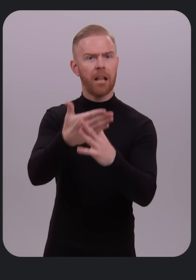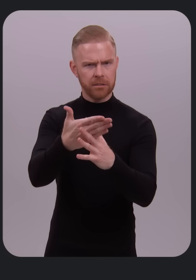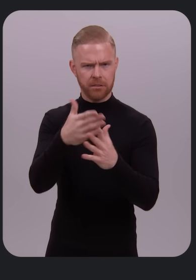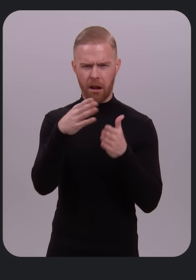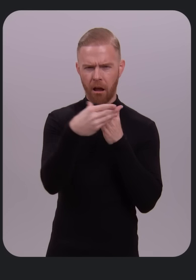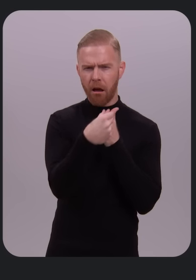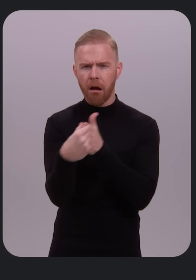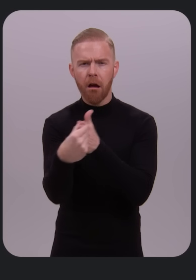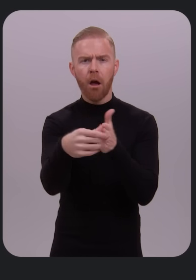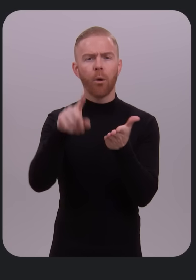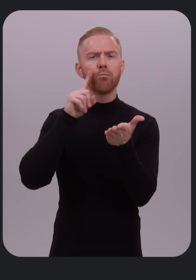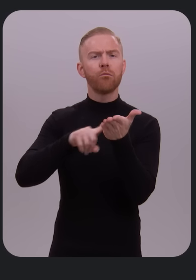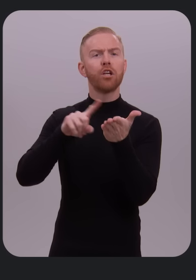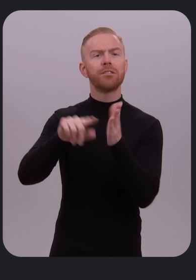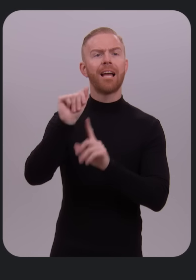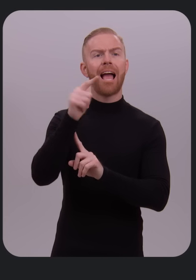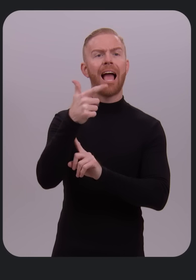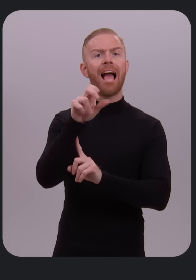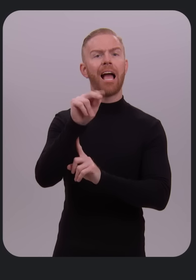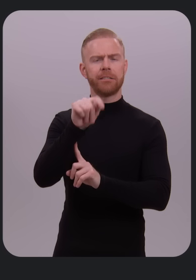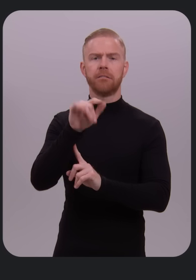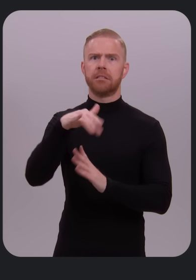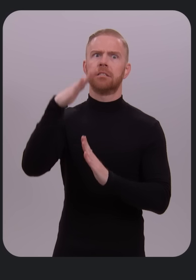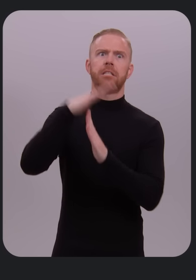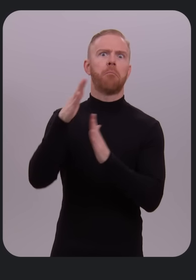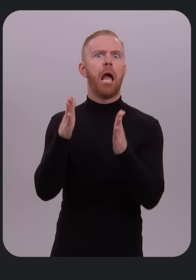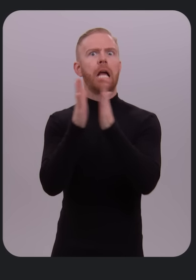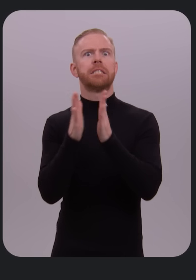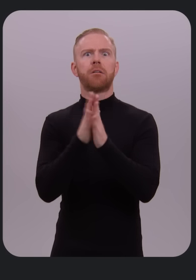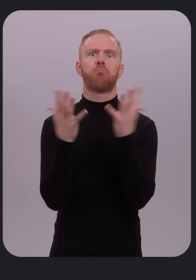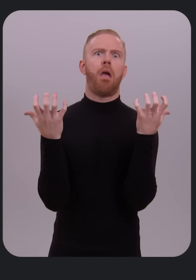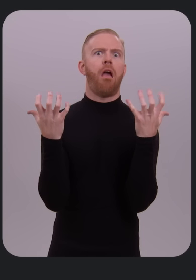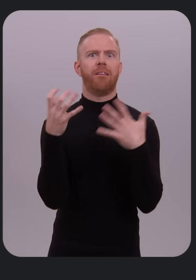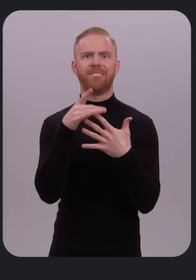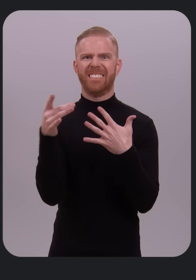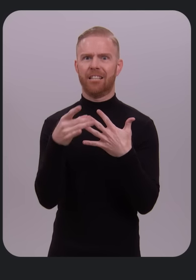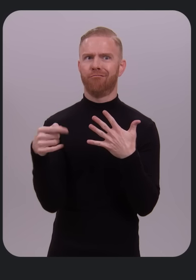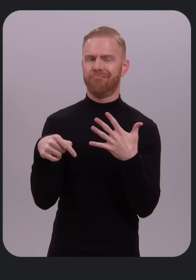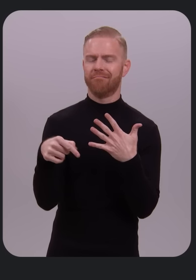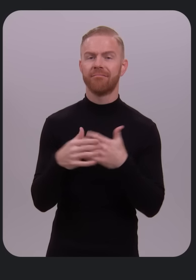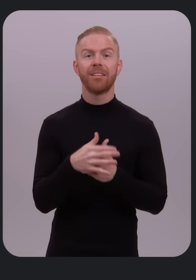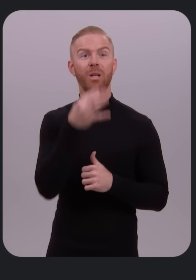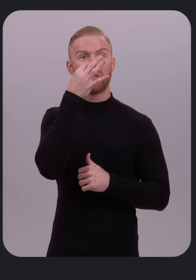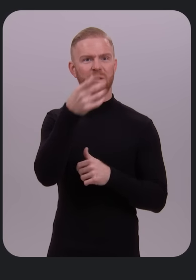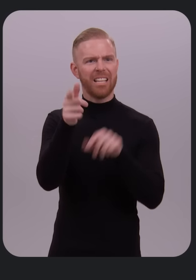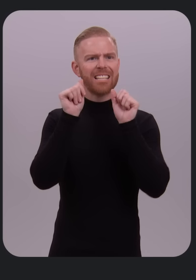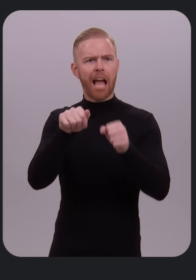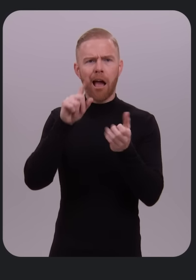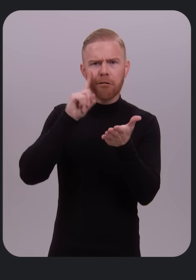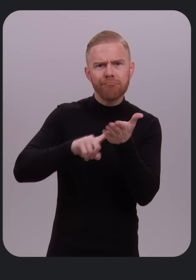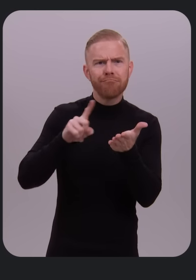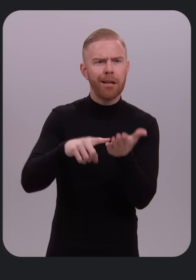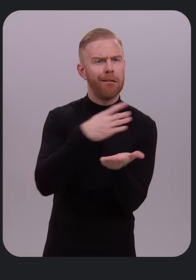is one of the top requested features. And soon, we'll let you research across Google Drive and Gmail,